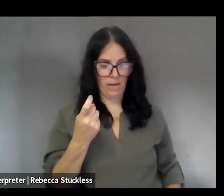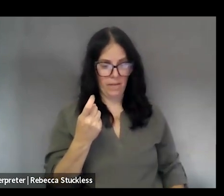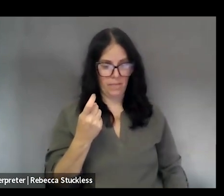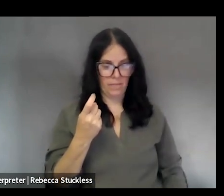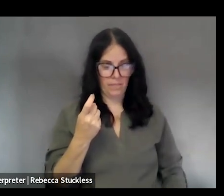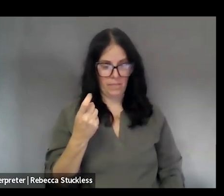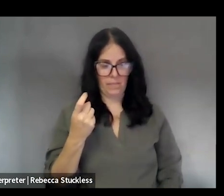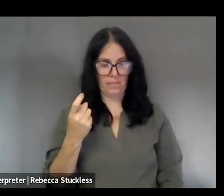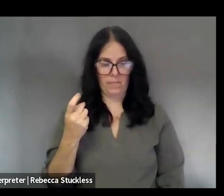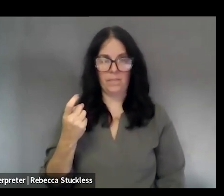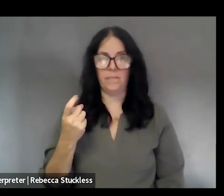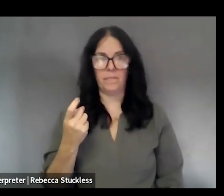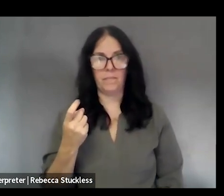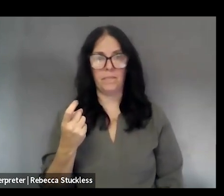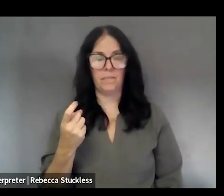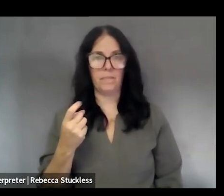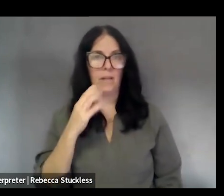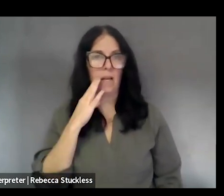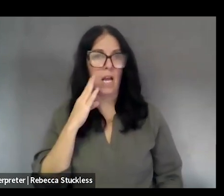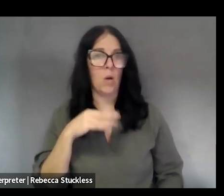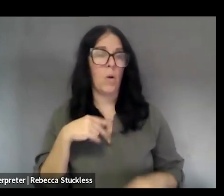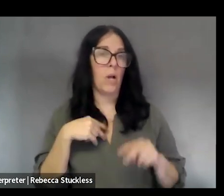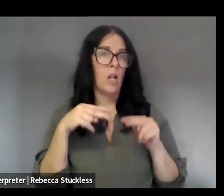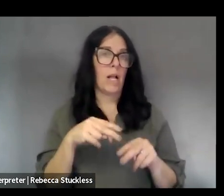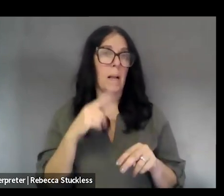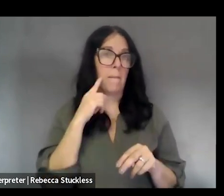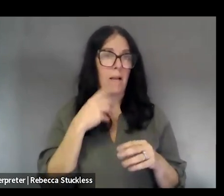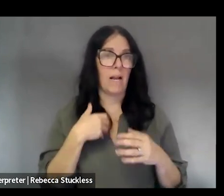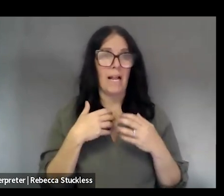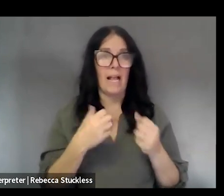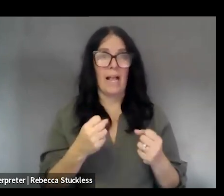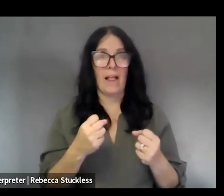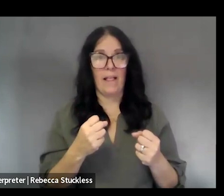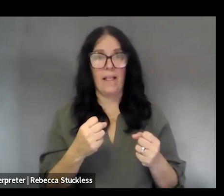even getting to like mental health conditions, which there's a way that it works there, too, but